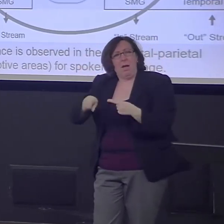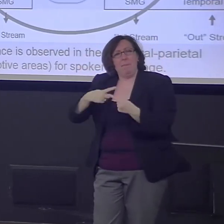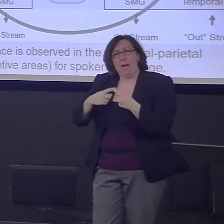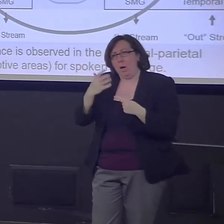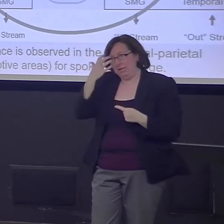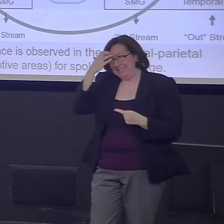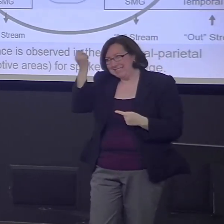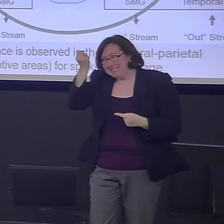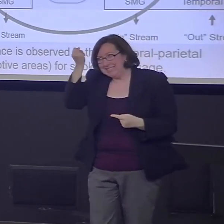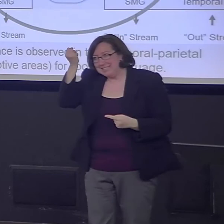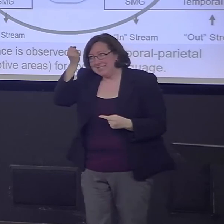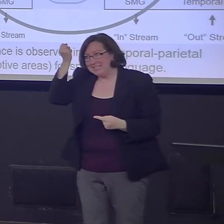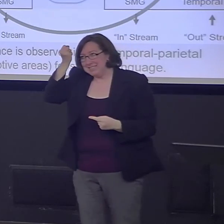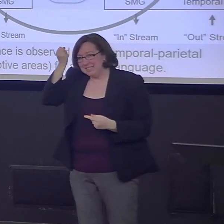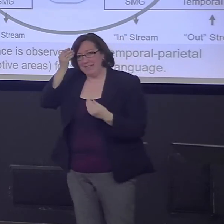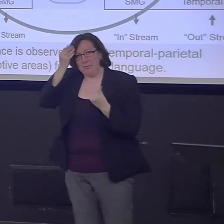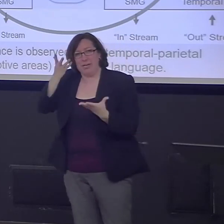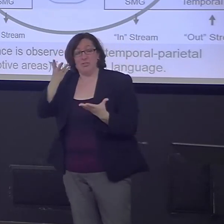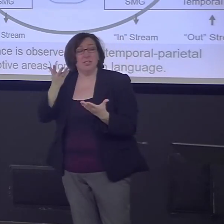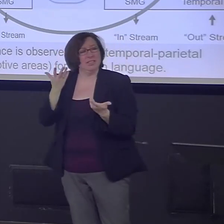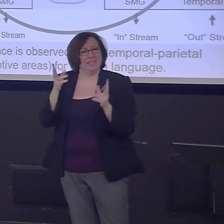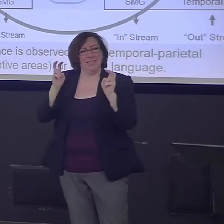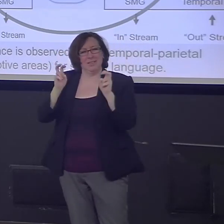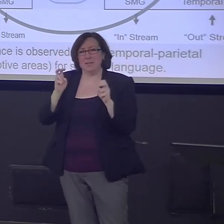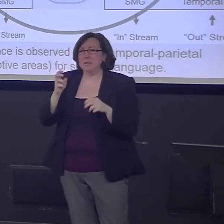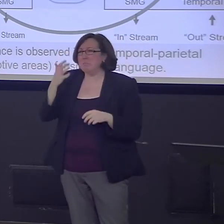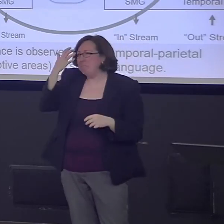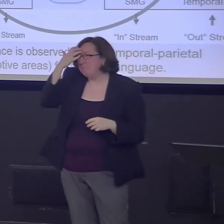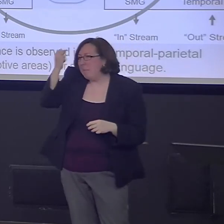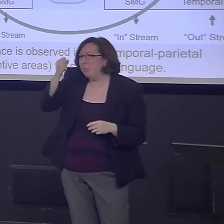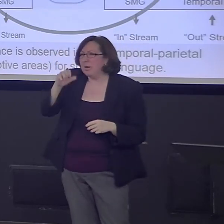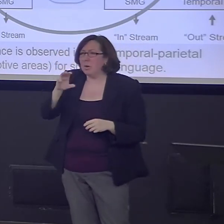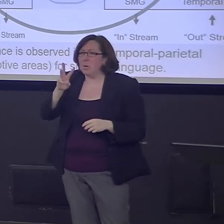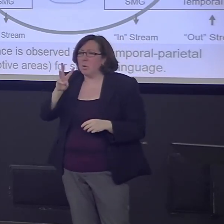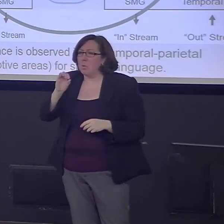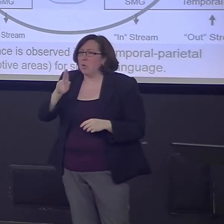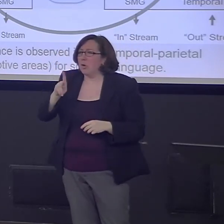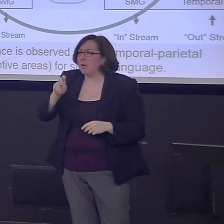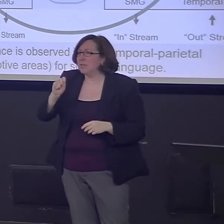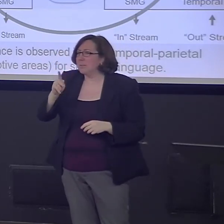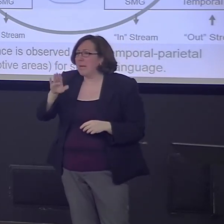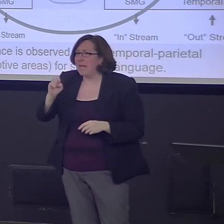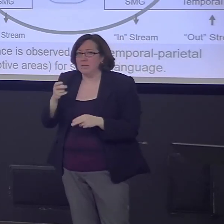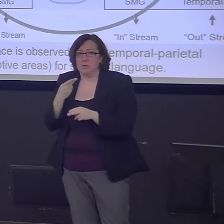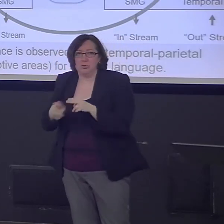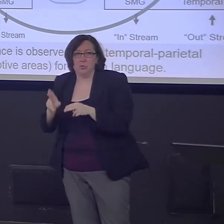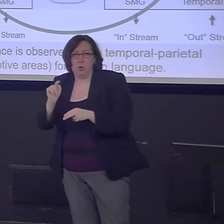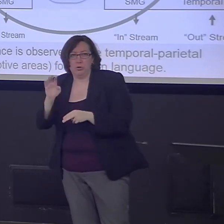in sort of a work space, a memory work space, a short-term memory and using it for language, very likely.